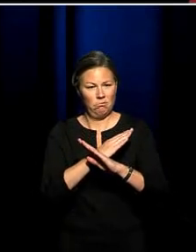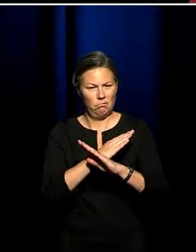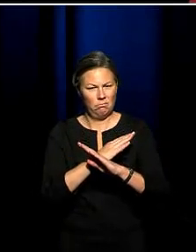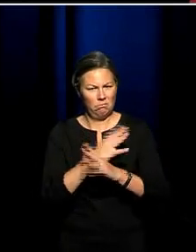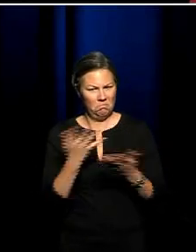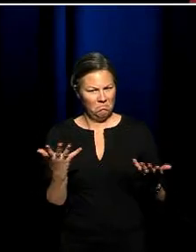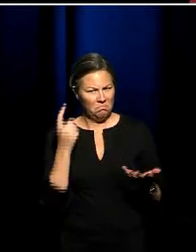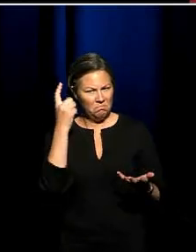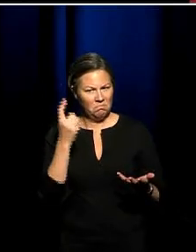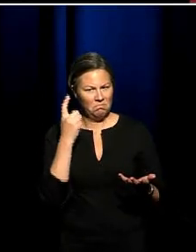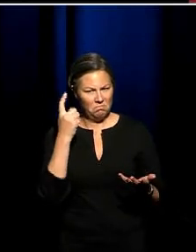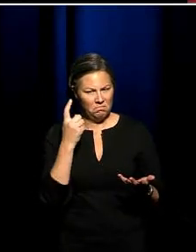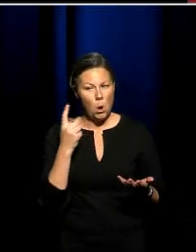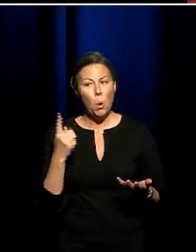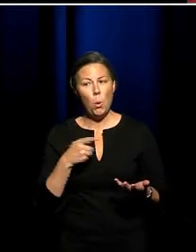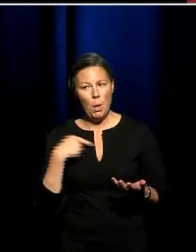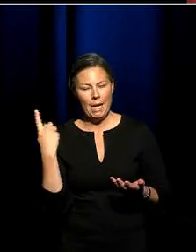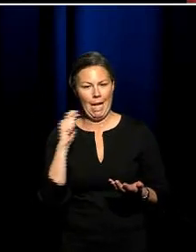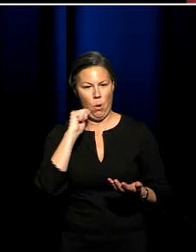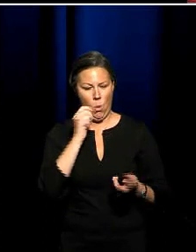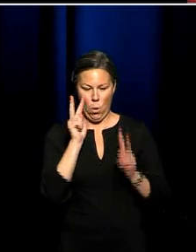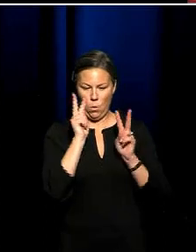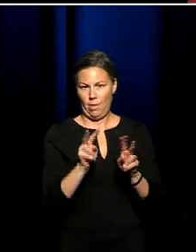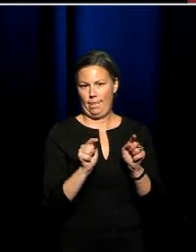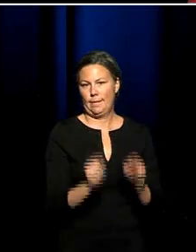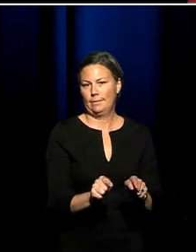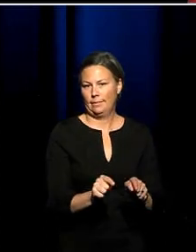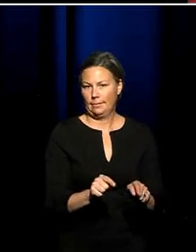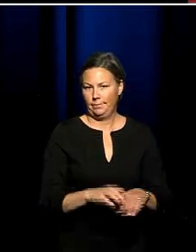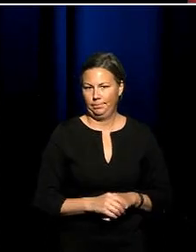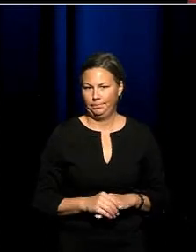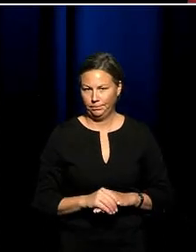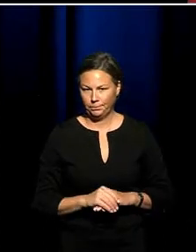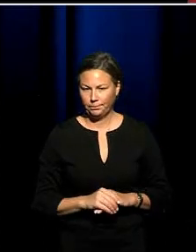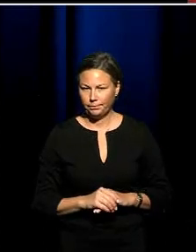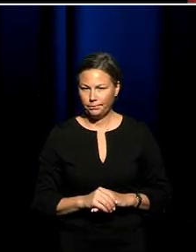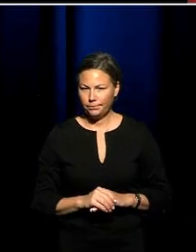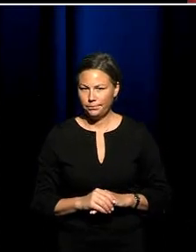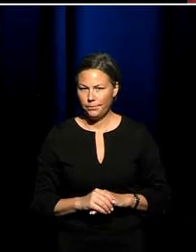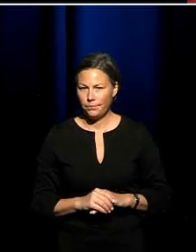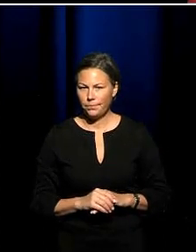to answer. It is a very important question. Let me talk now about